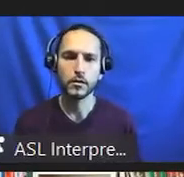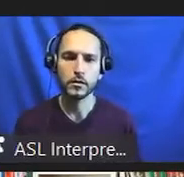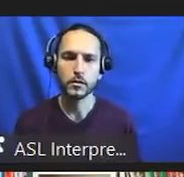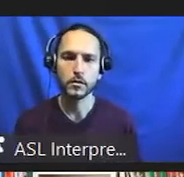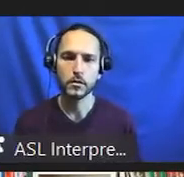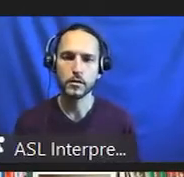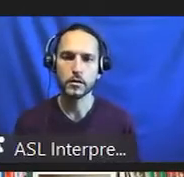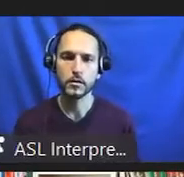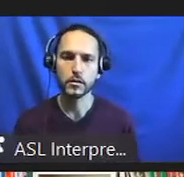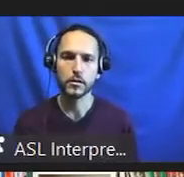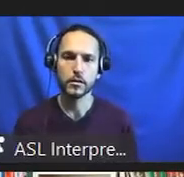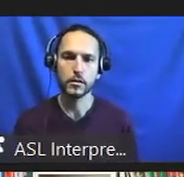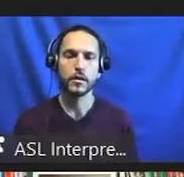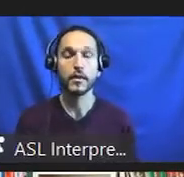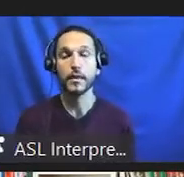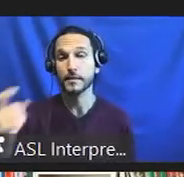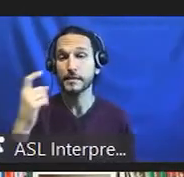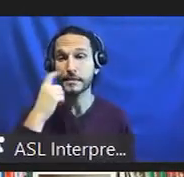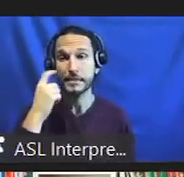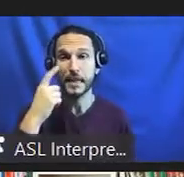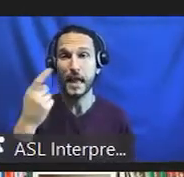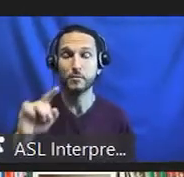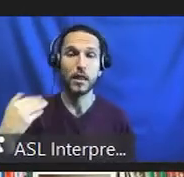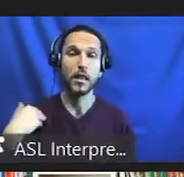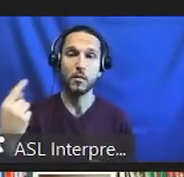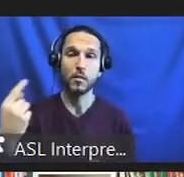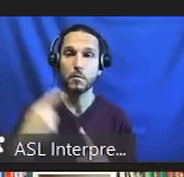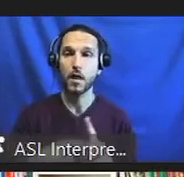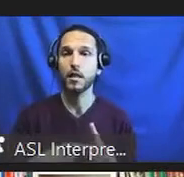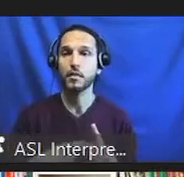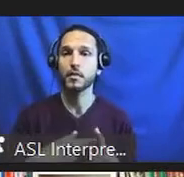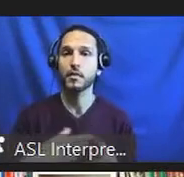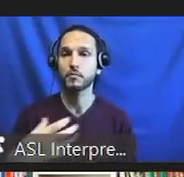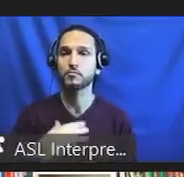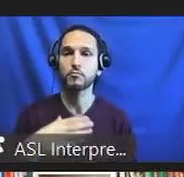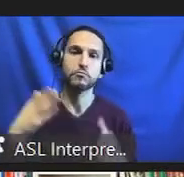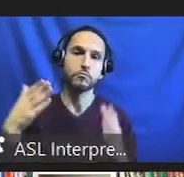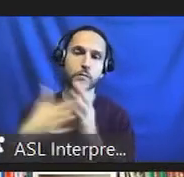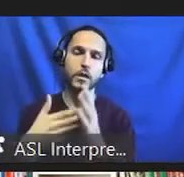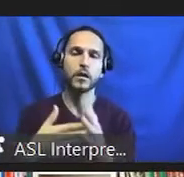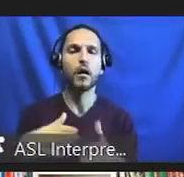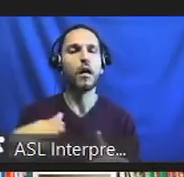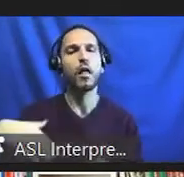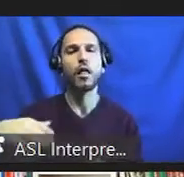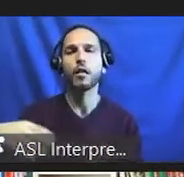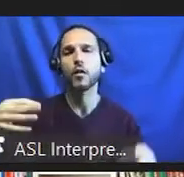So that was just filed a month ago. So there hasn't even been any kind of real proceedings on that case.